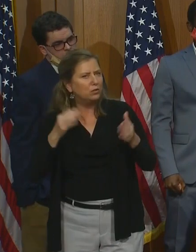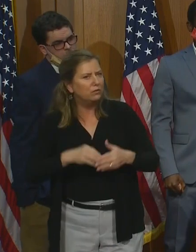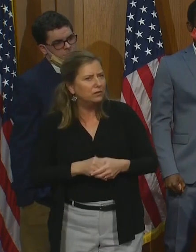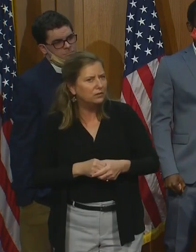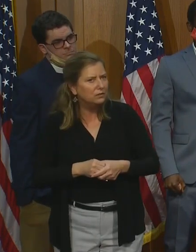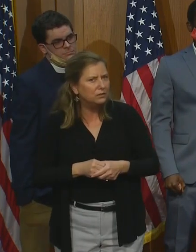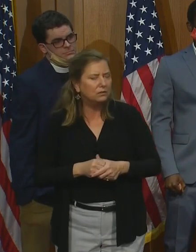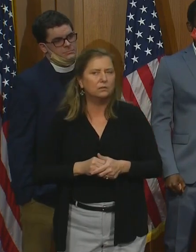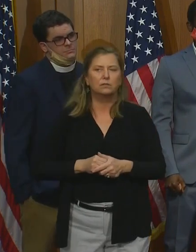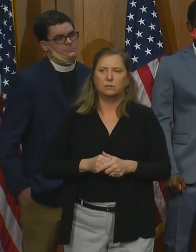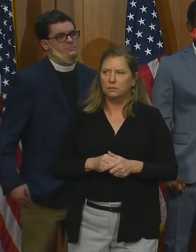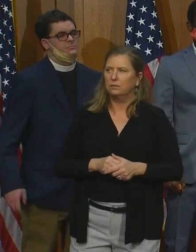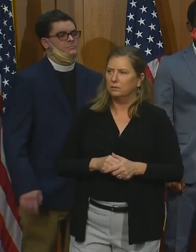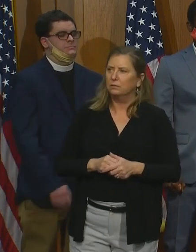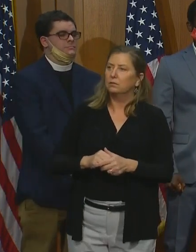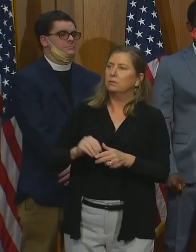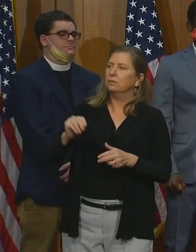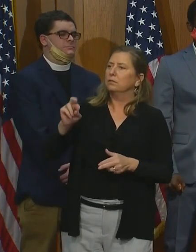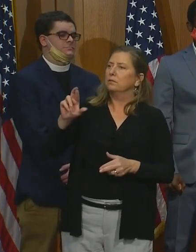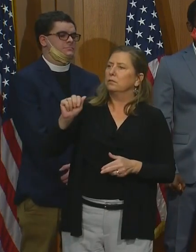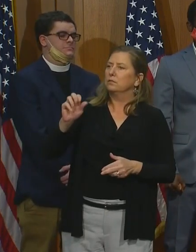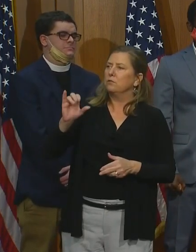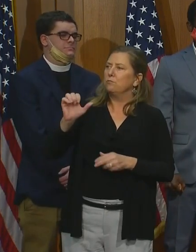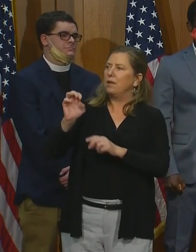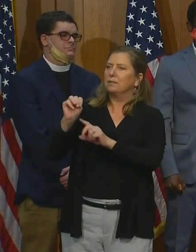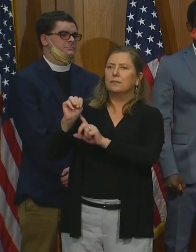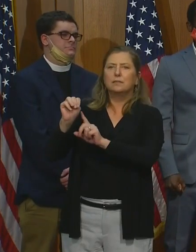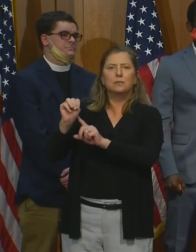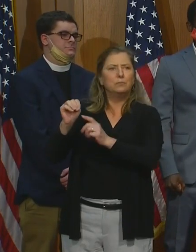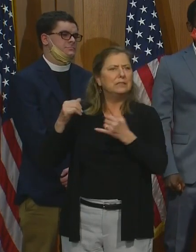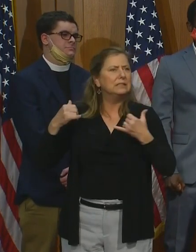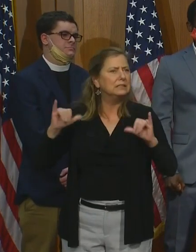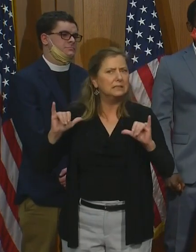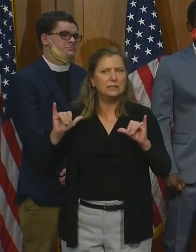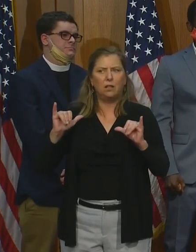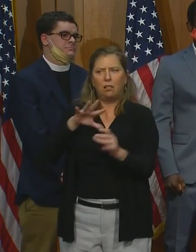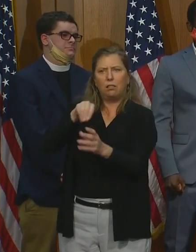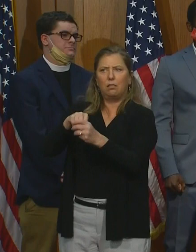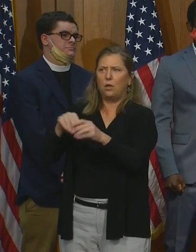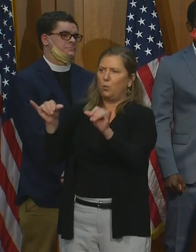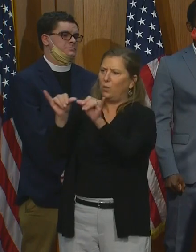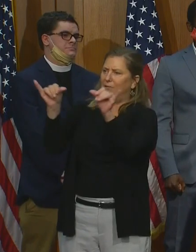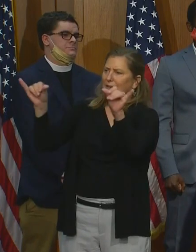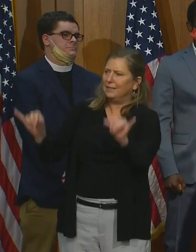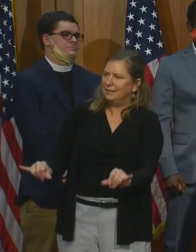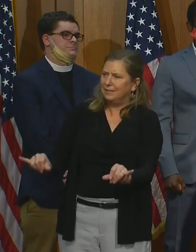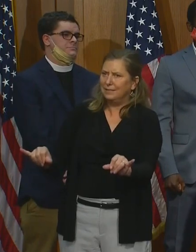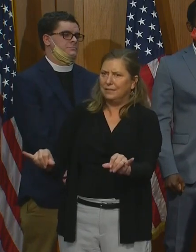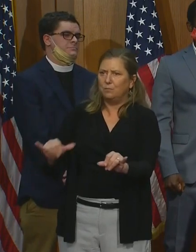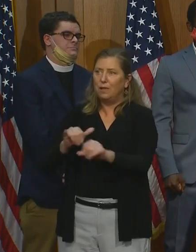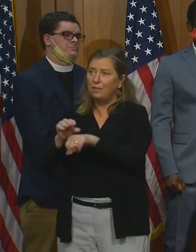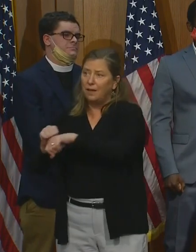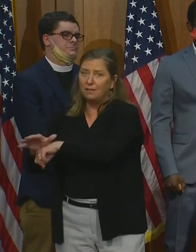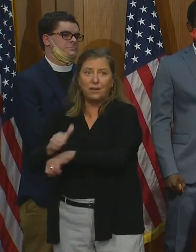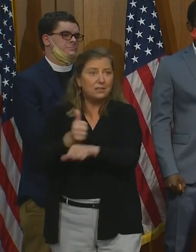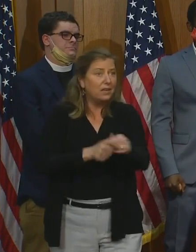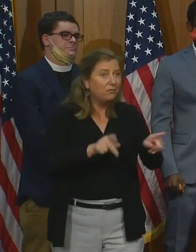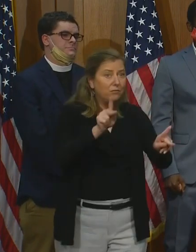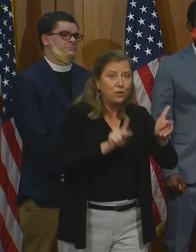SERVICE IN ABOUT THREE HOURS. THE LEGACY OF RACISM ALSO